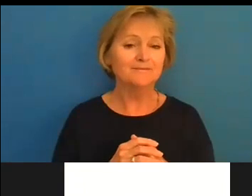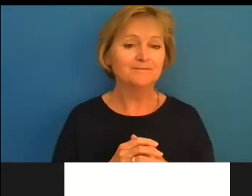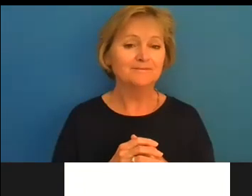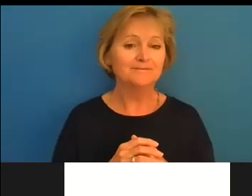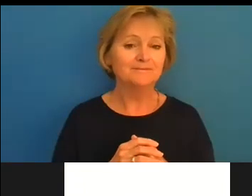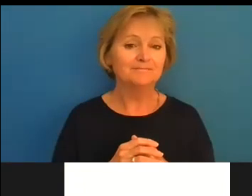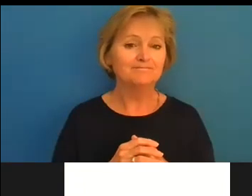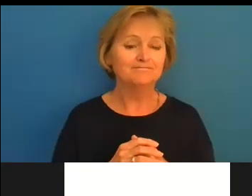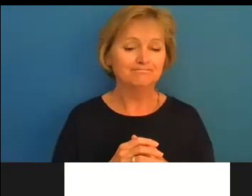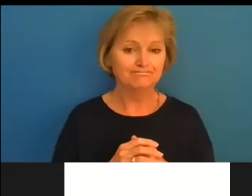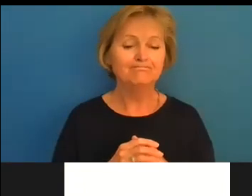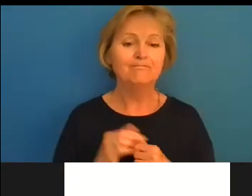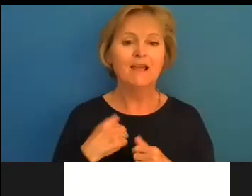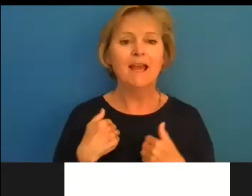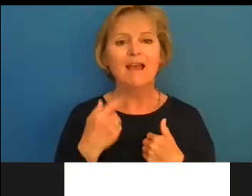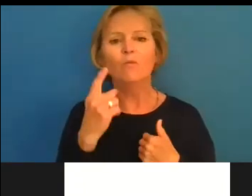I've got another question here.